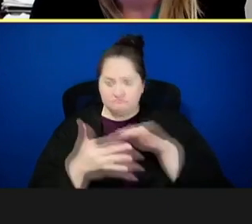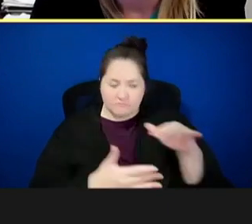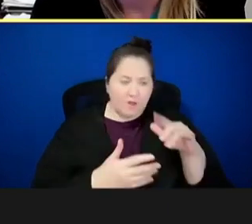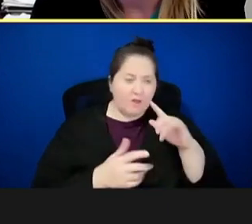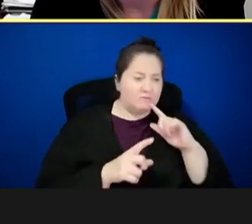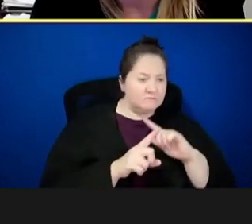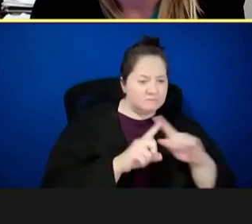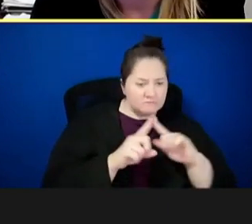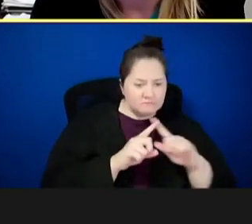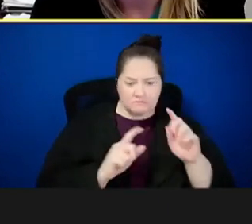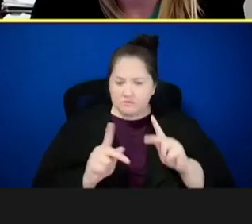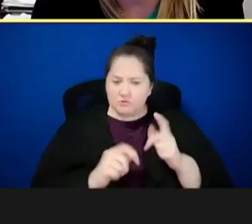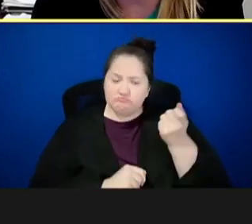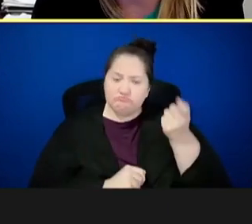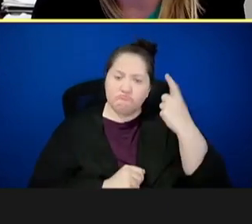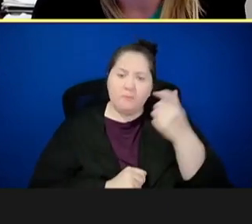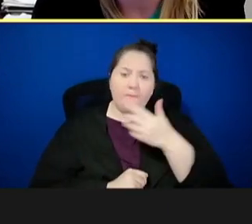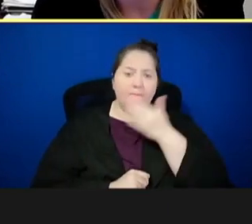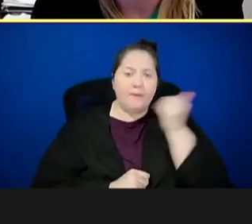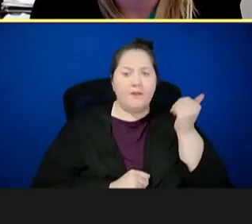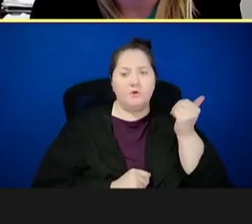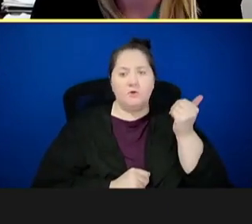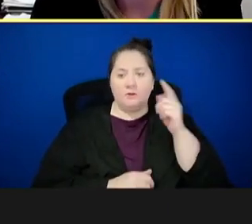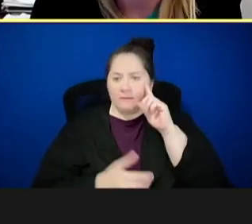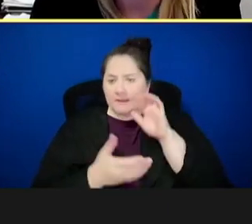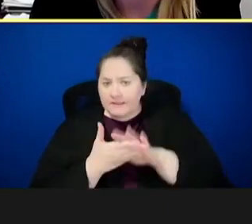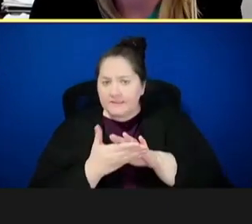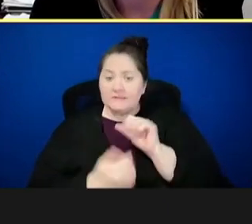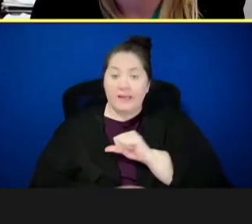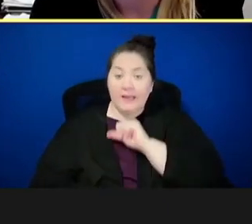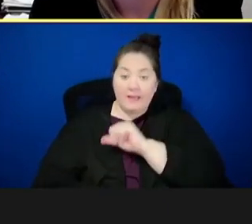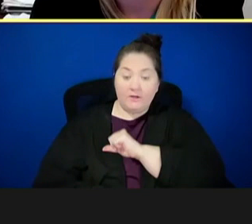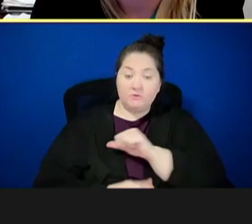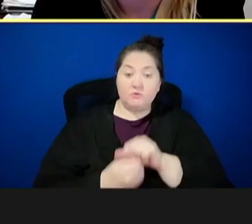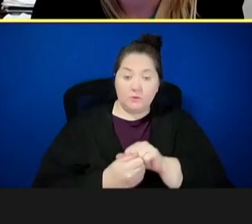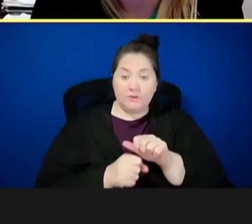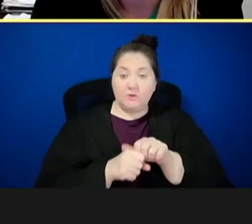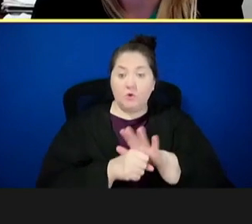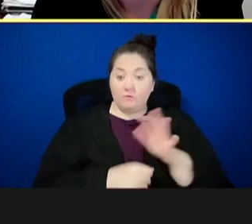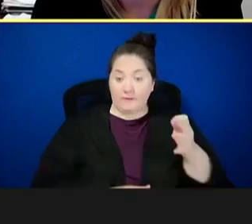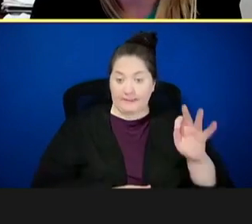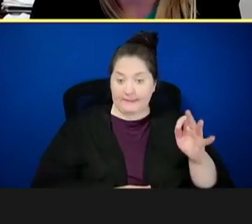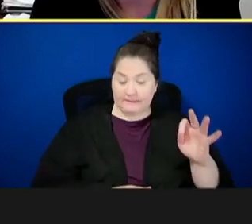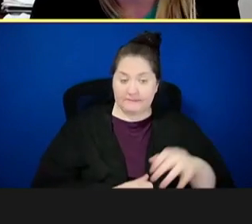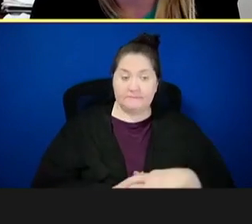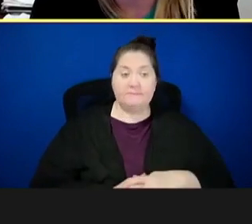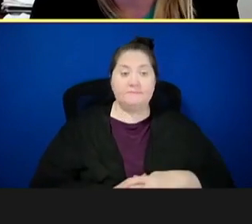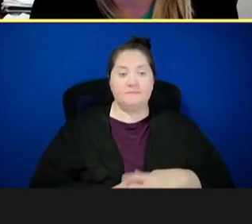to better understand beliefs and attitudes towards the COVID-19 vaccine. And this figure shows some